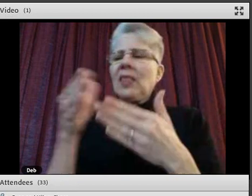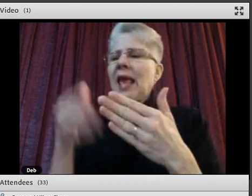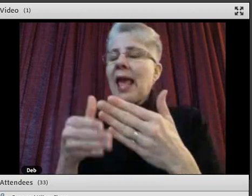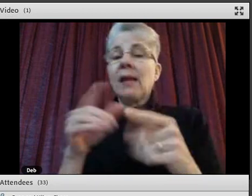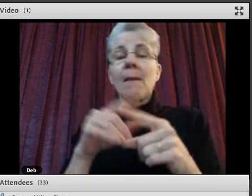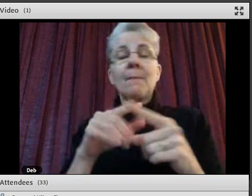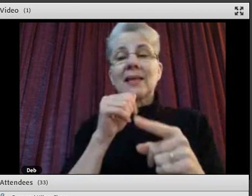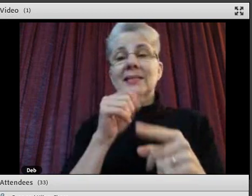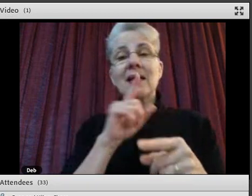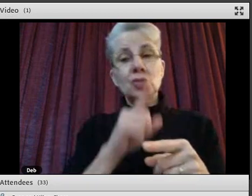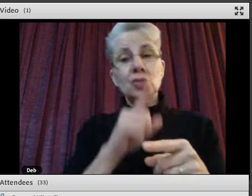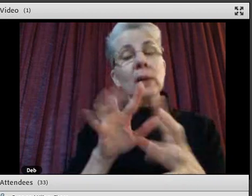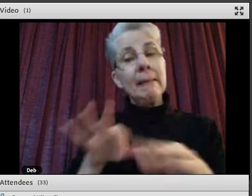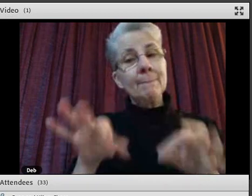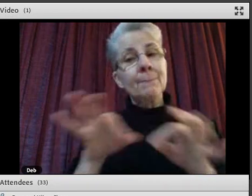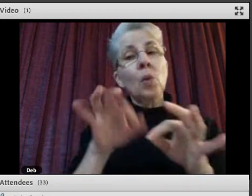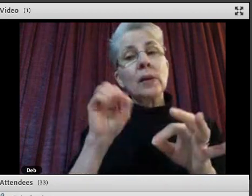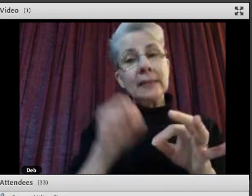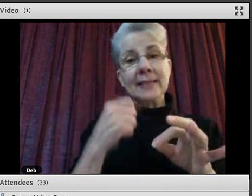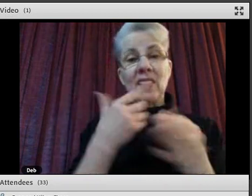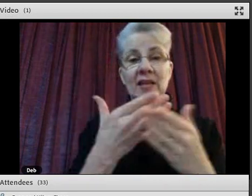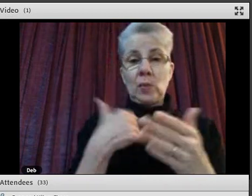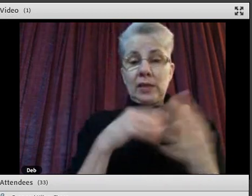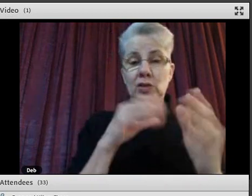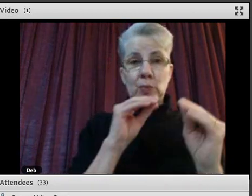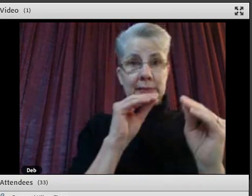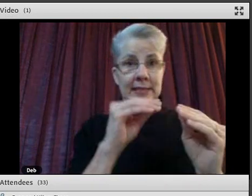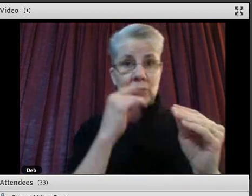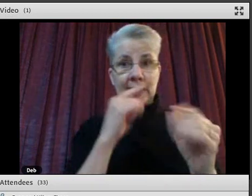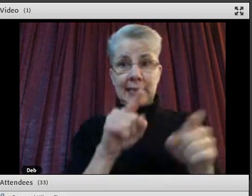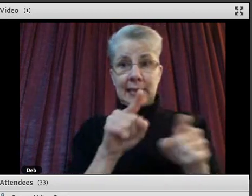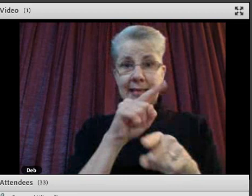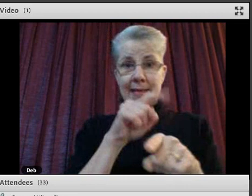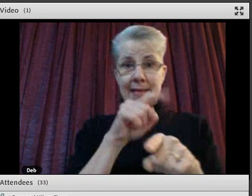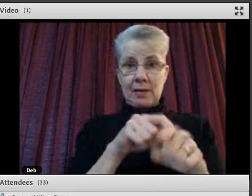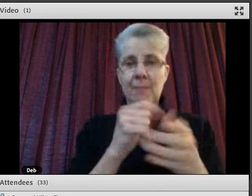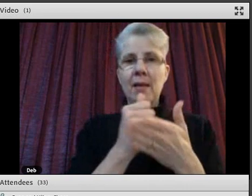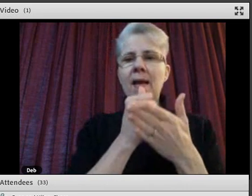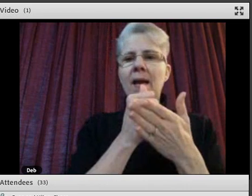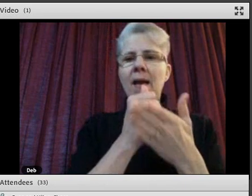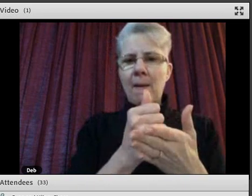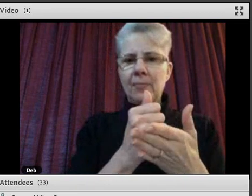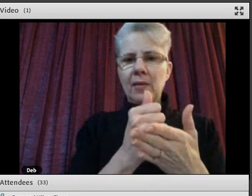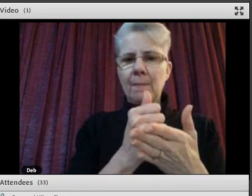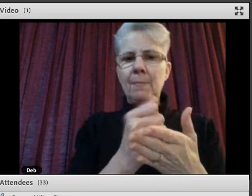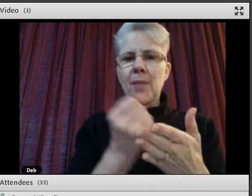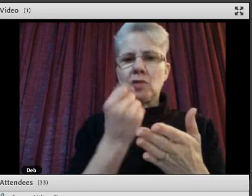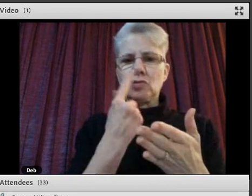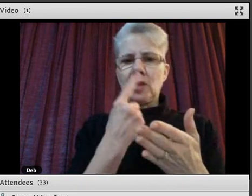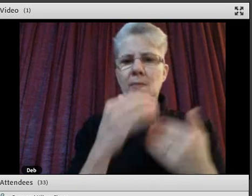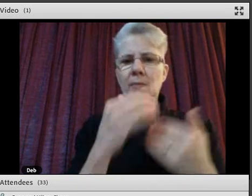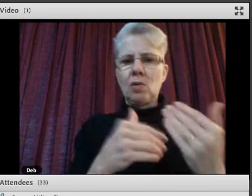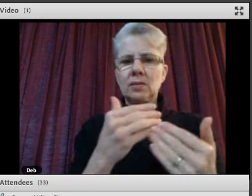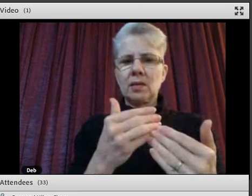There's things we can and teach the kids that will make the product better. The end goal is to have the product be high-quality,